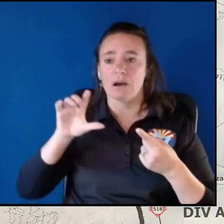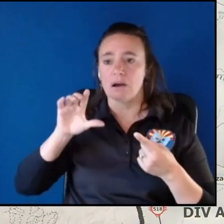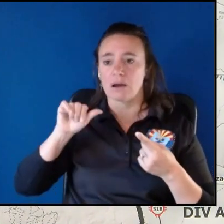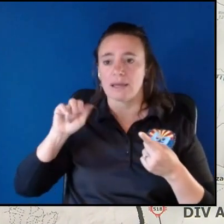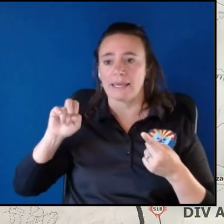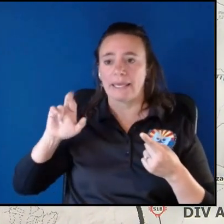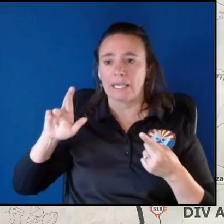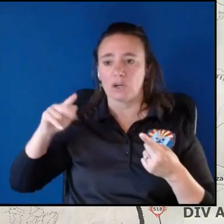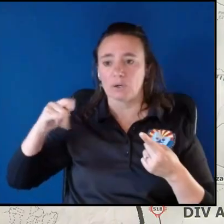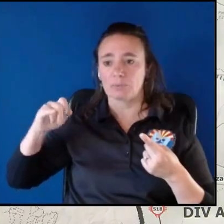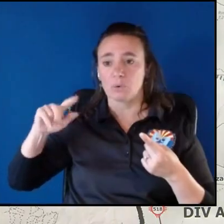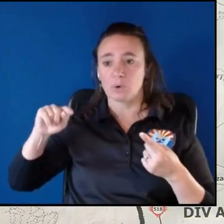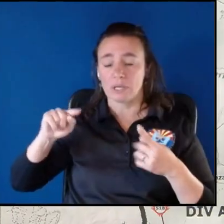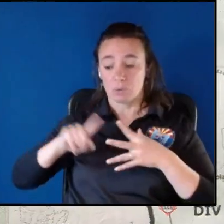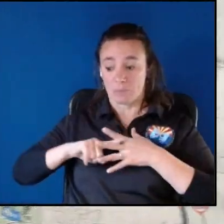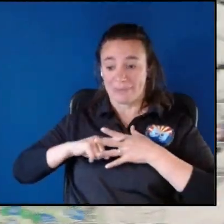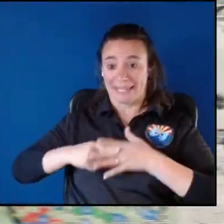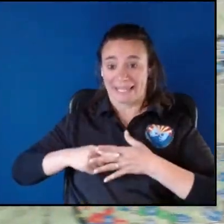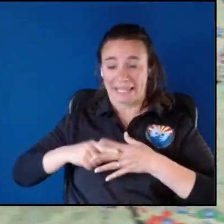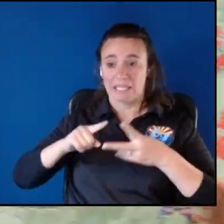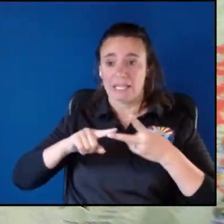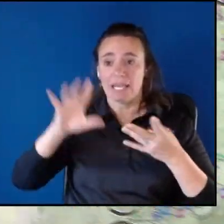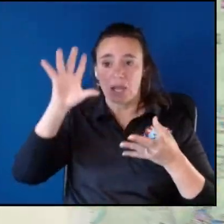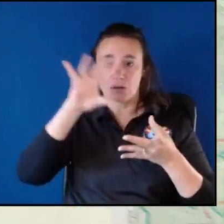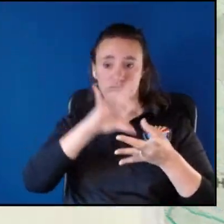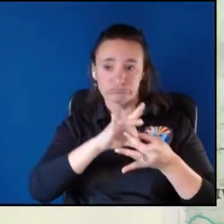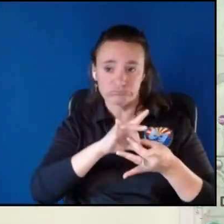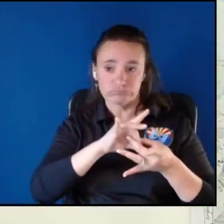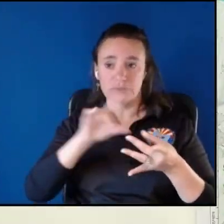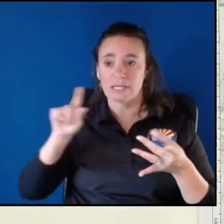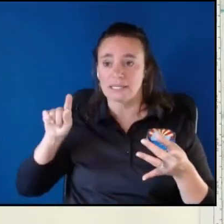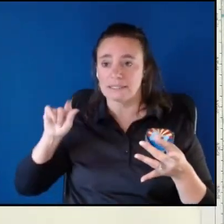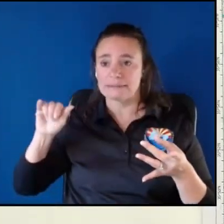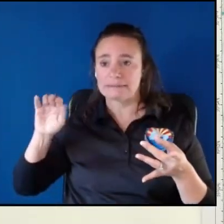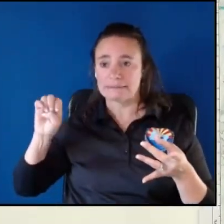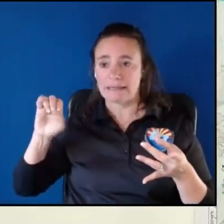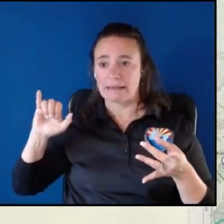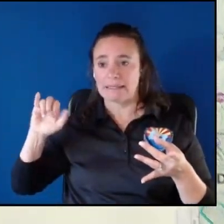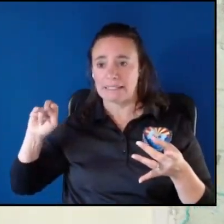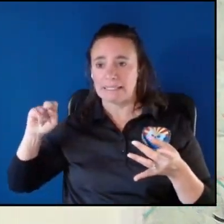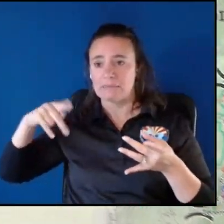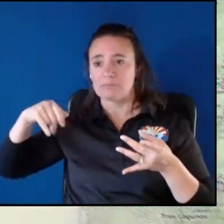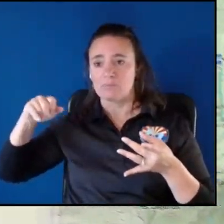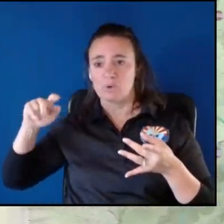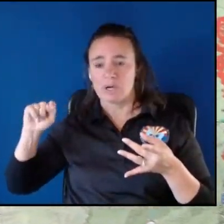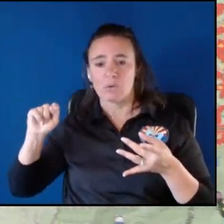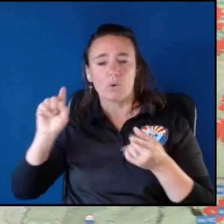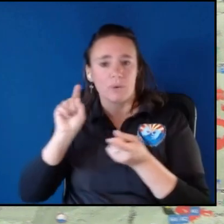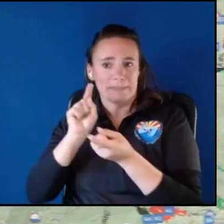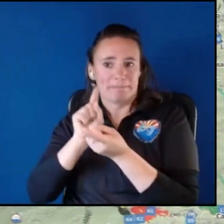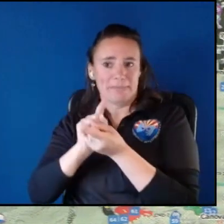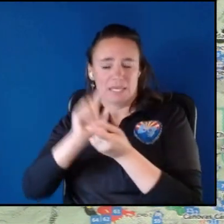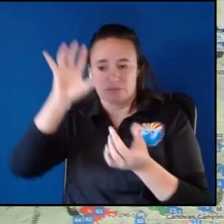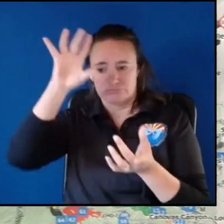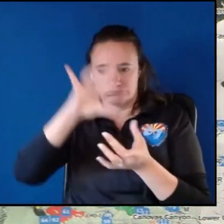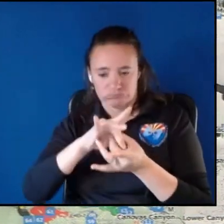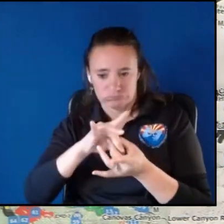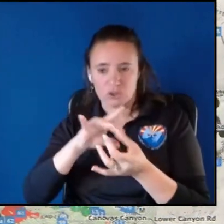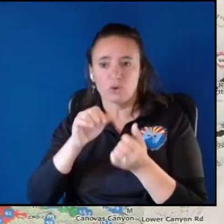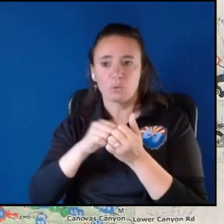So, this is a tie-in point for us with North Zone and so we want those to be really strong. Often times, those are